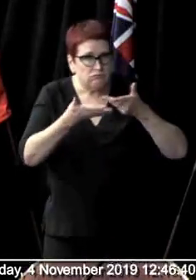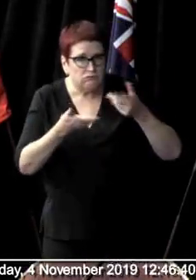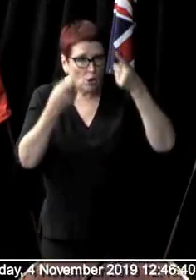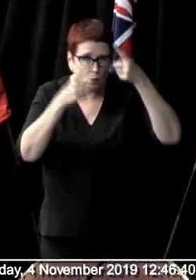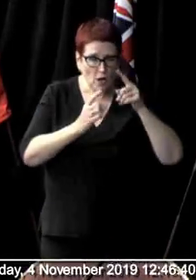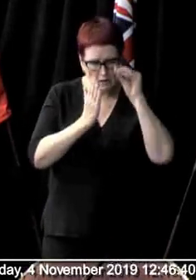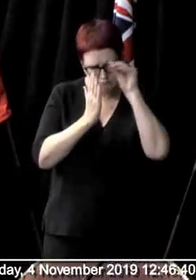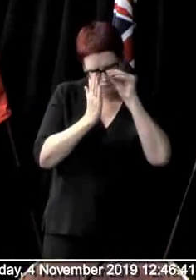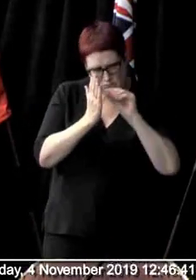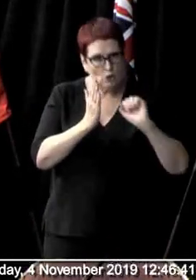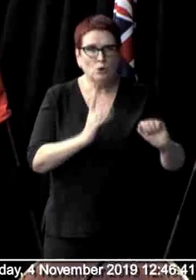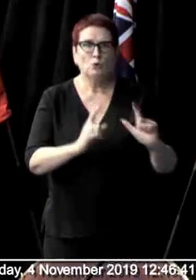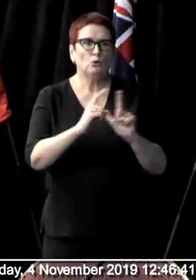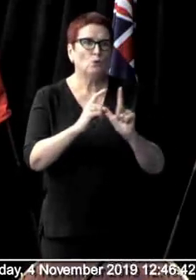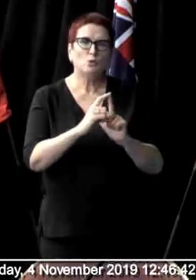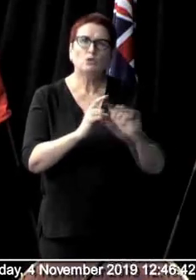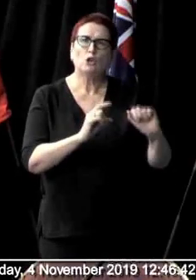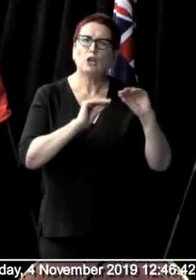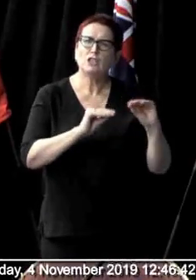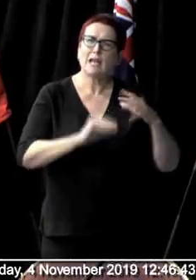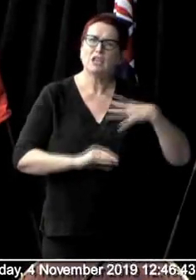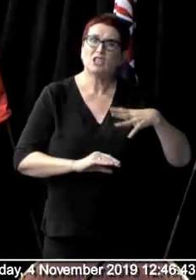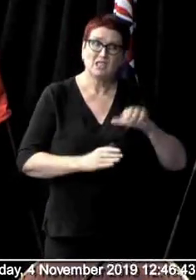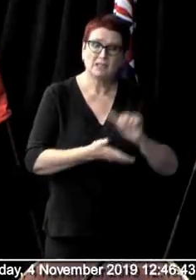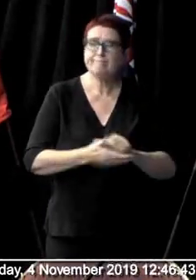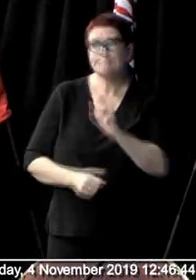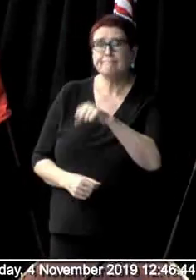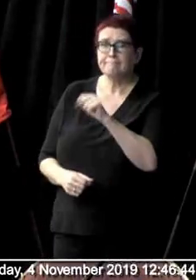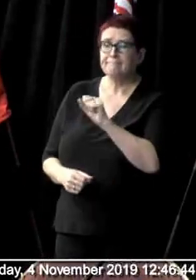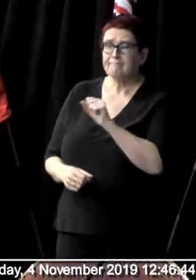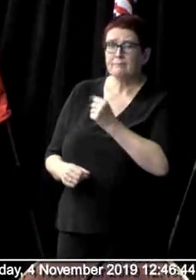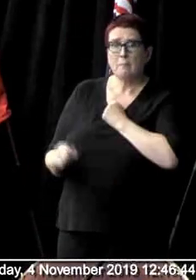daughter’s education needs? FEMALE: Yes. So her learning – so her learning styles,